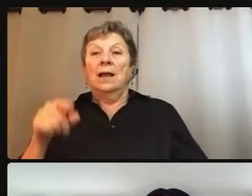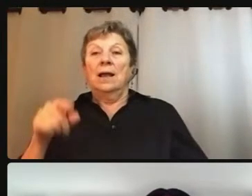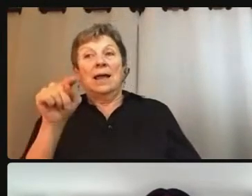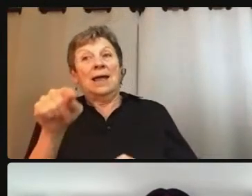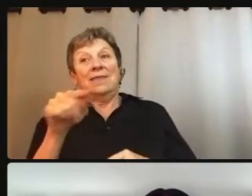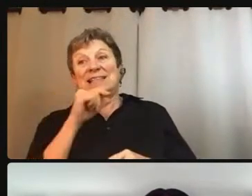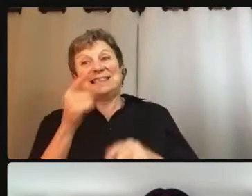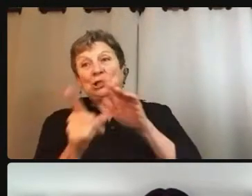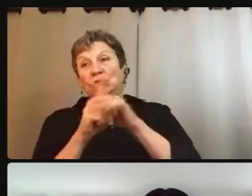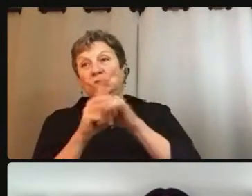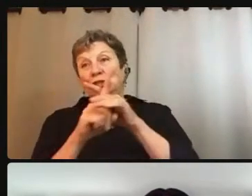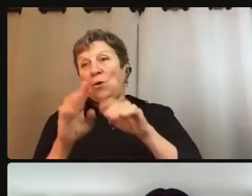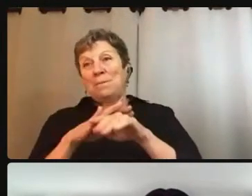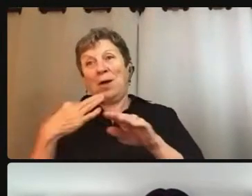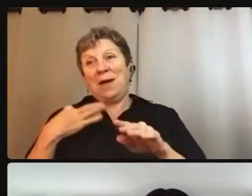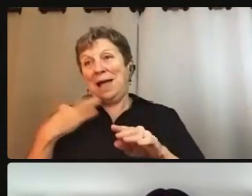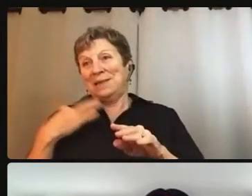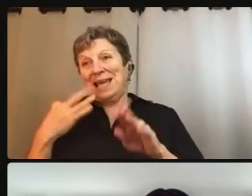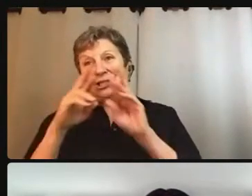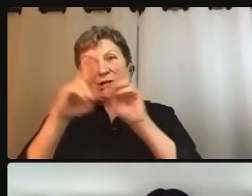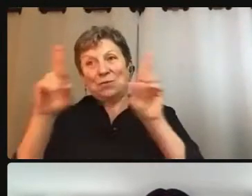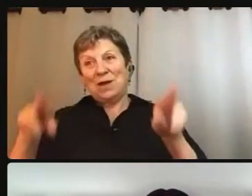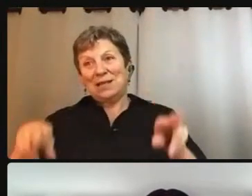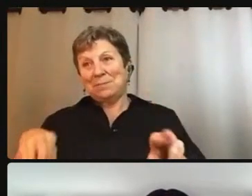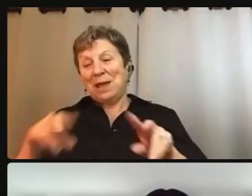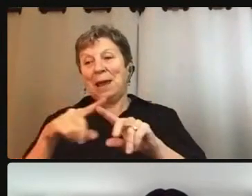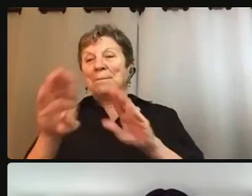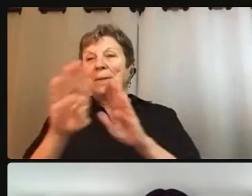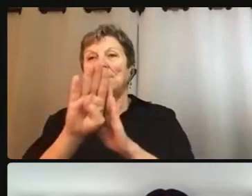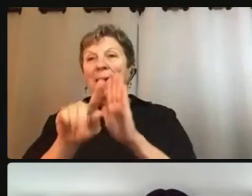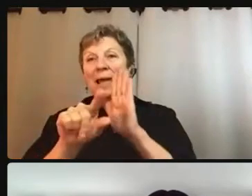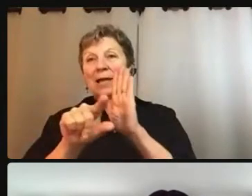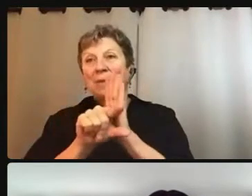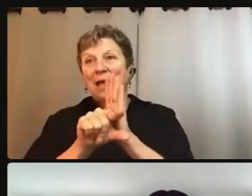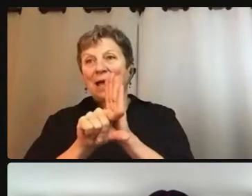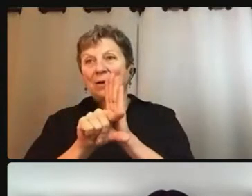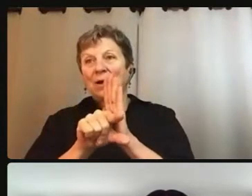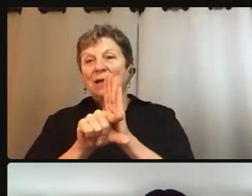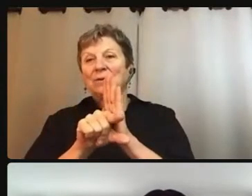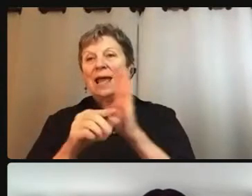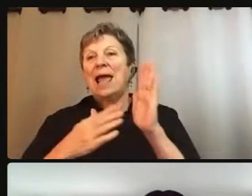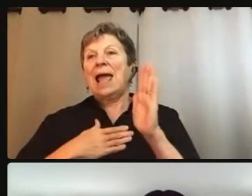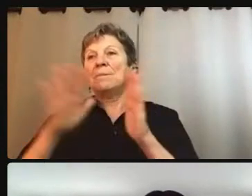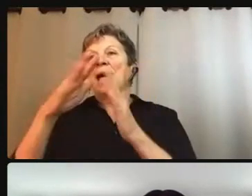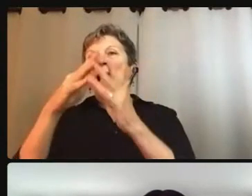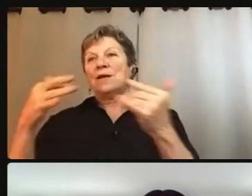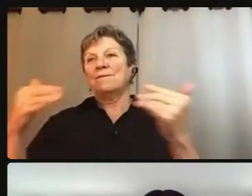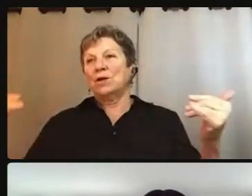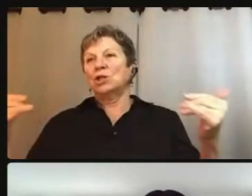SO I THINK MY ENLISTED COMES THROUGH. I DON'T TAKE NECESSARILY ON